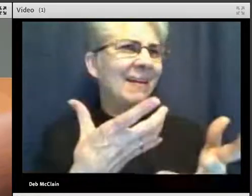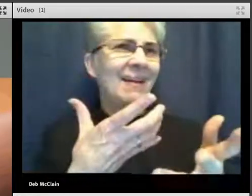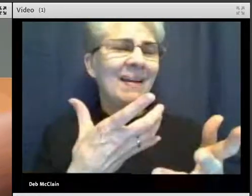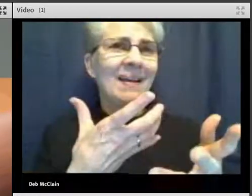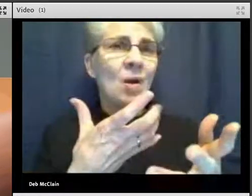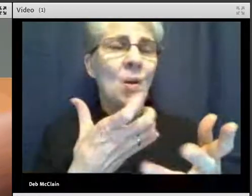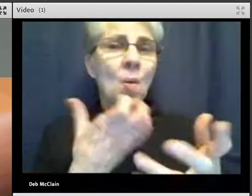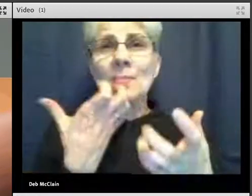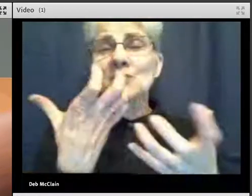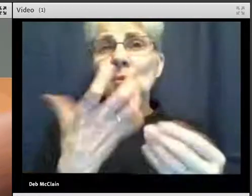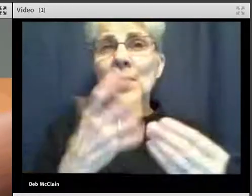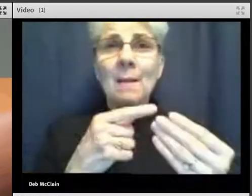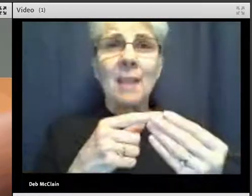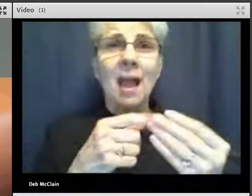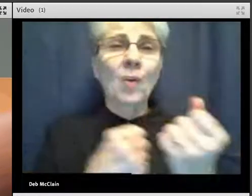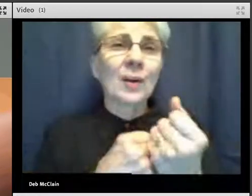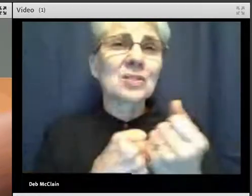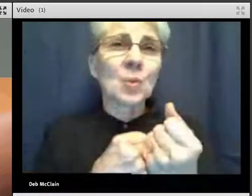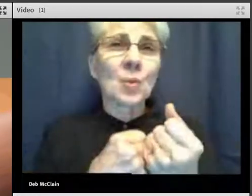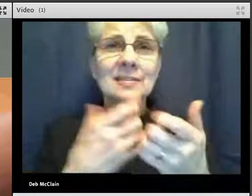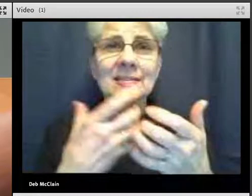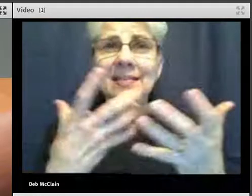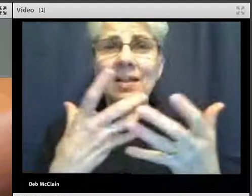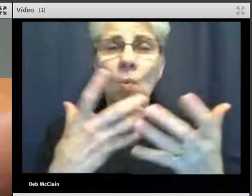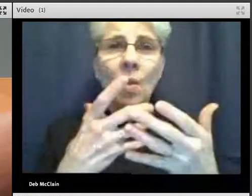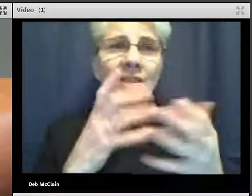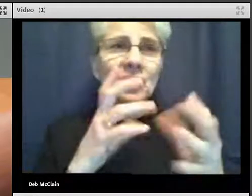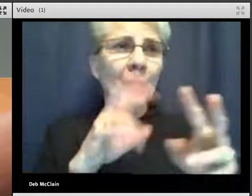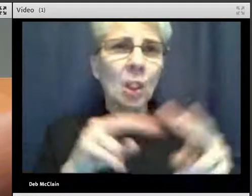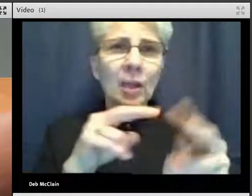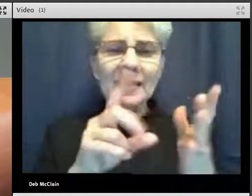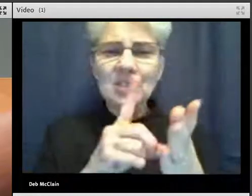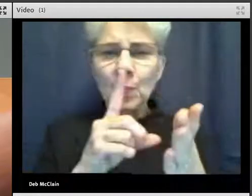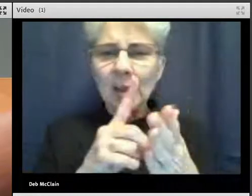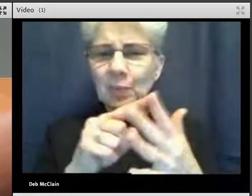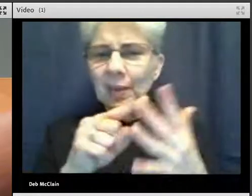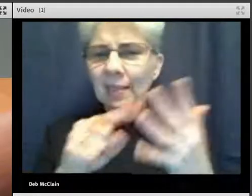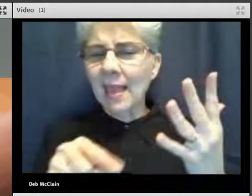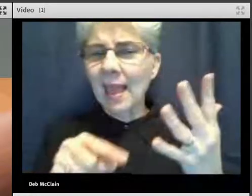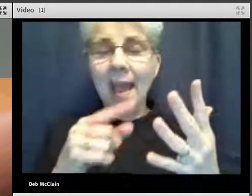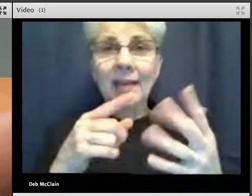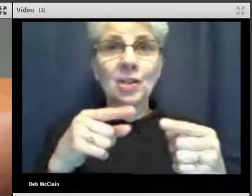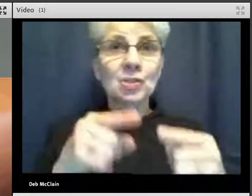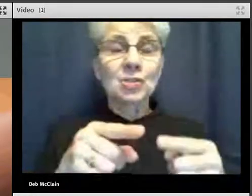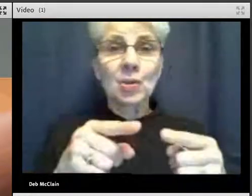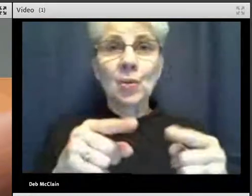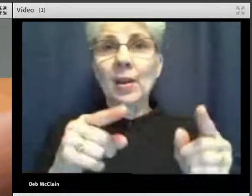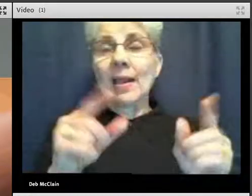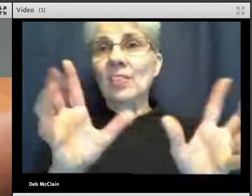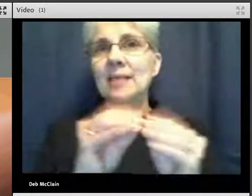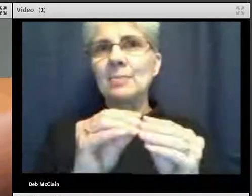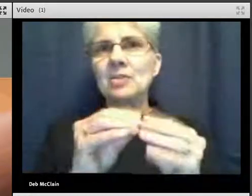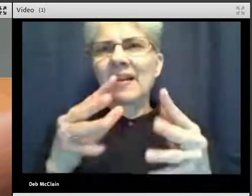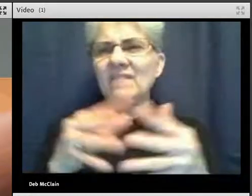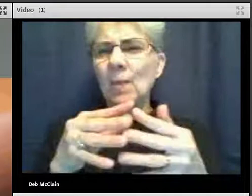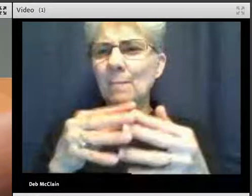when I'm screaming about resources and which -- they should be looking at this directory and that during the session, like if it's a football game.